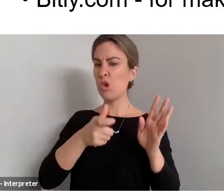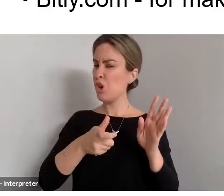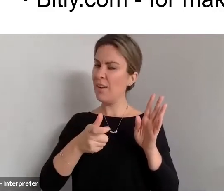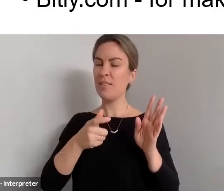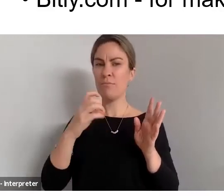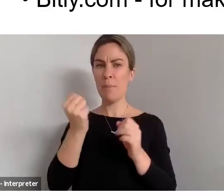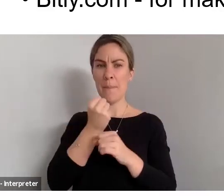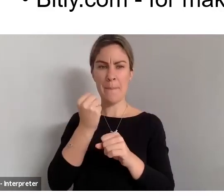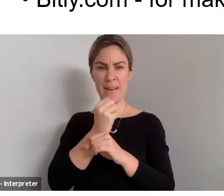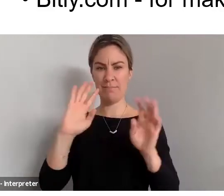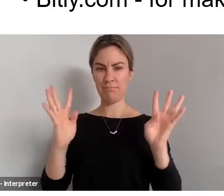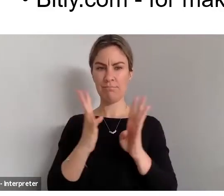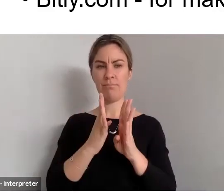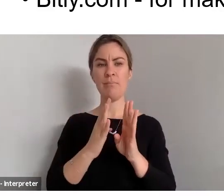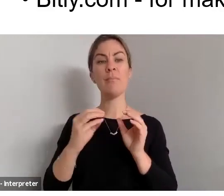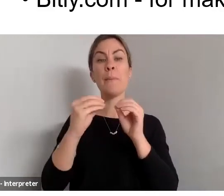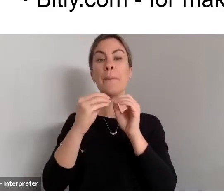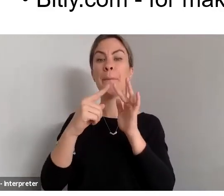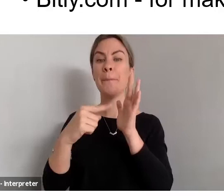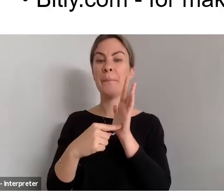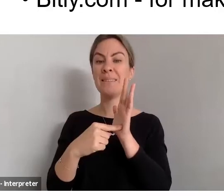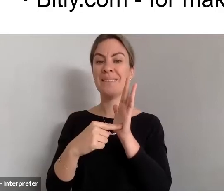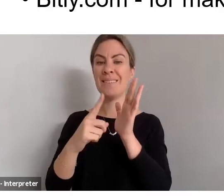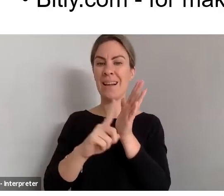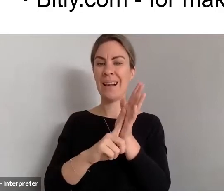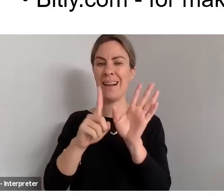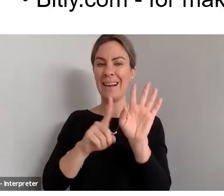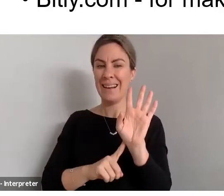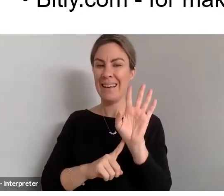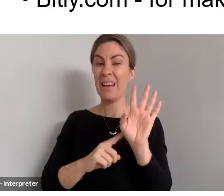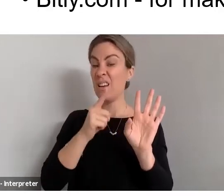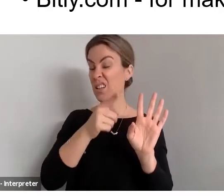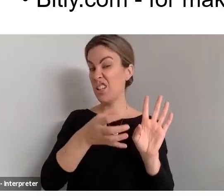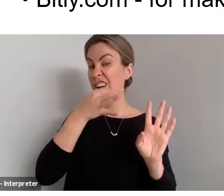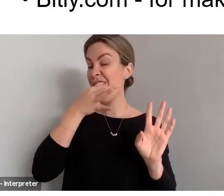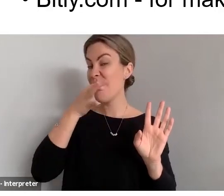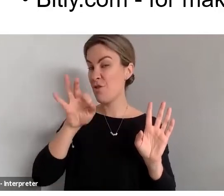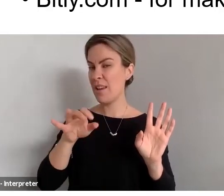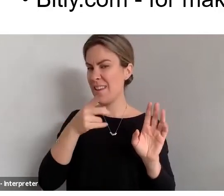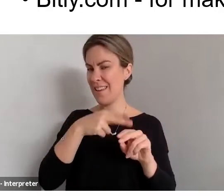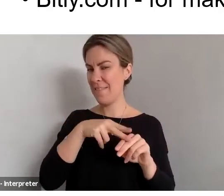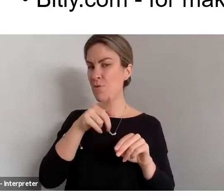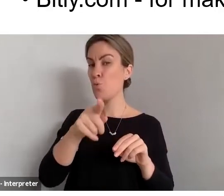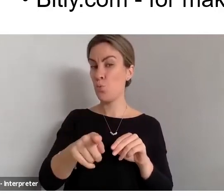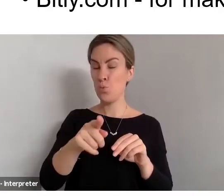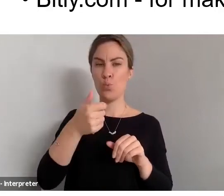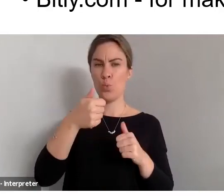They are free, but if you use too many in a day, it will ask you to get an account.